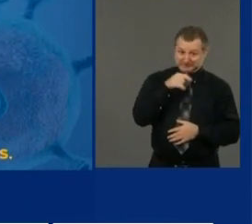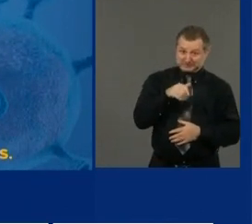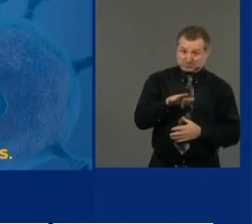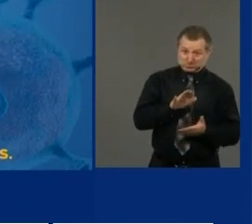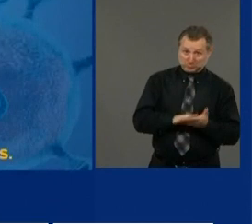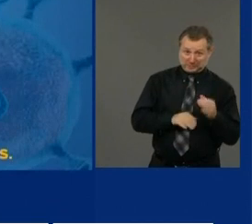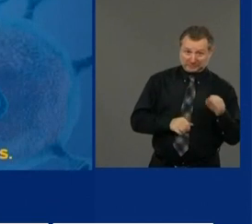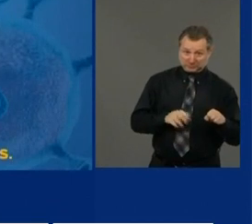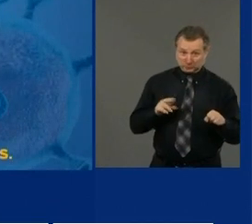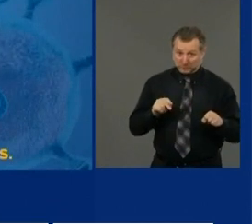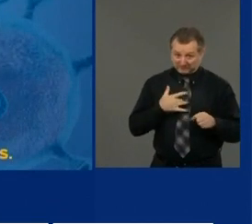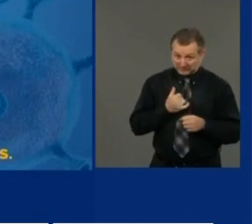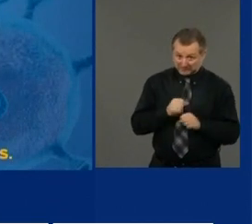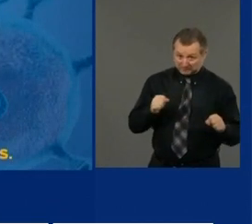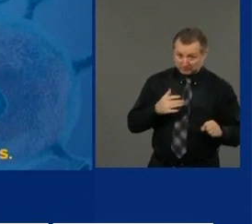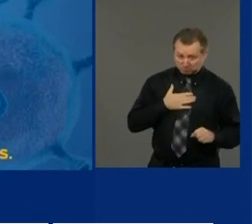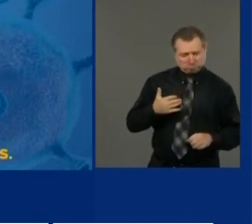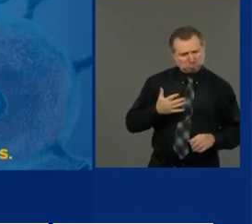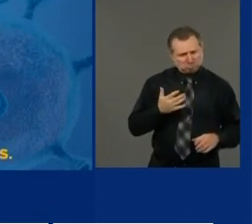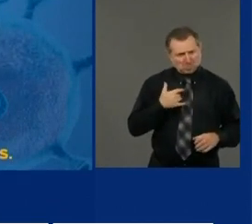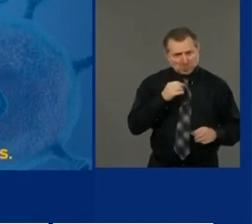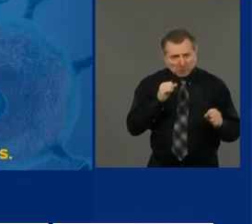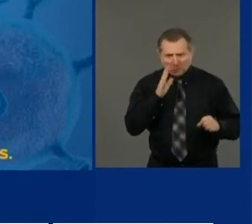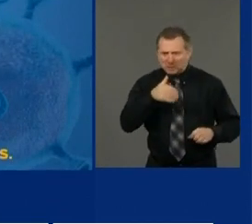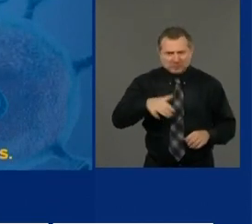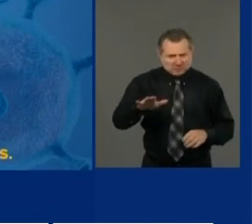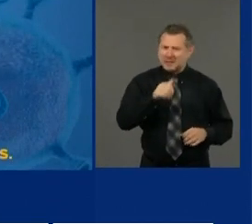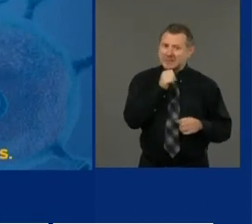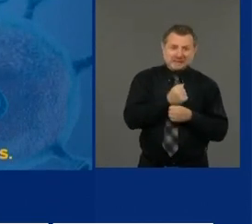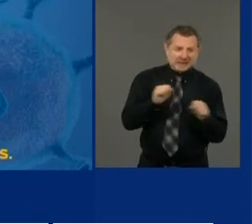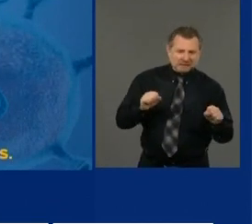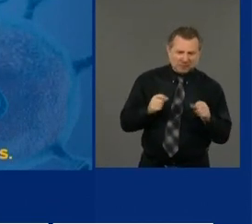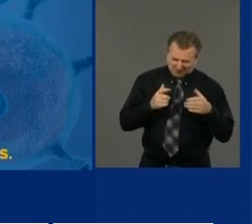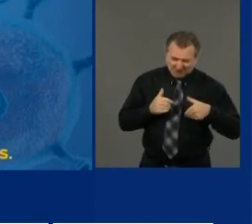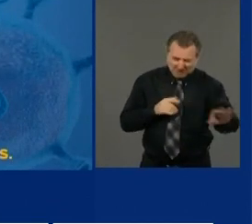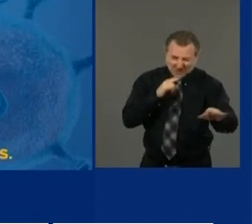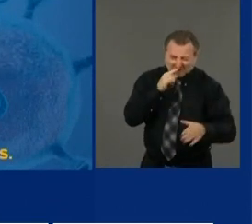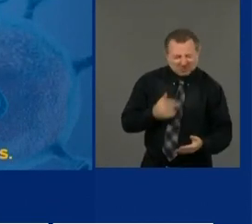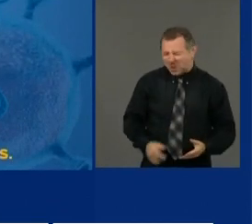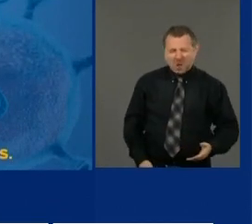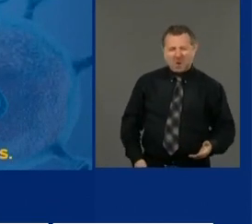AS TO WHETHER OR NOT I WILL SEND MY DAUGHTER TO SCHOOL.